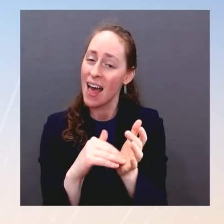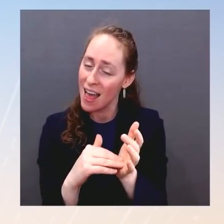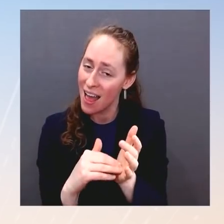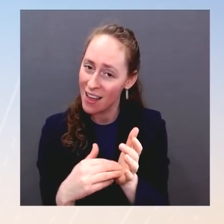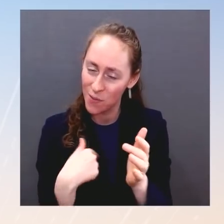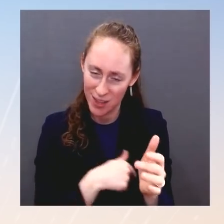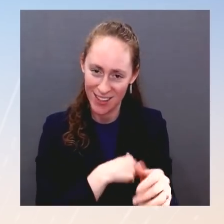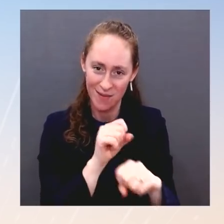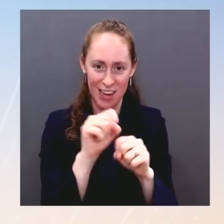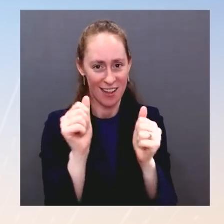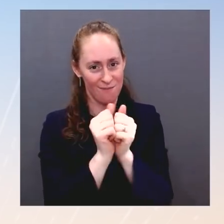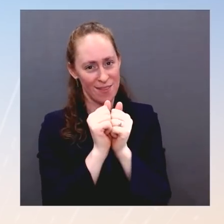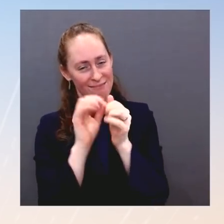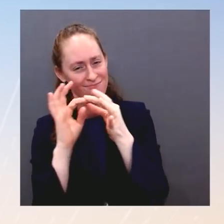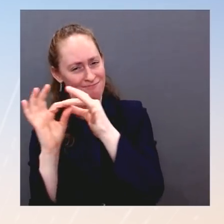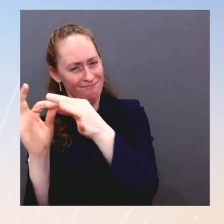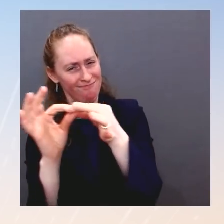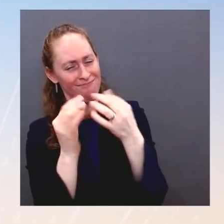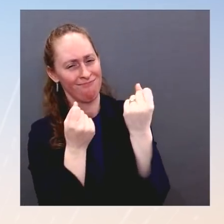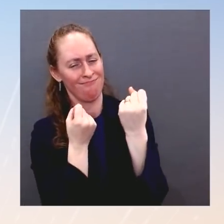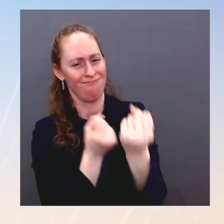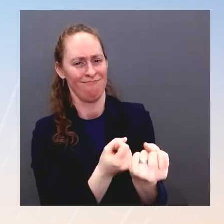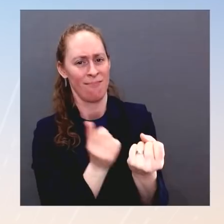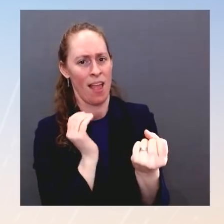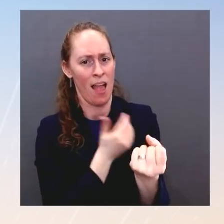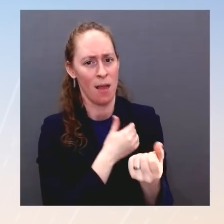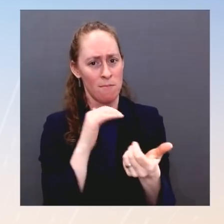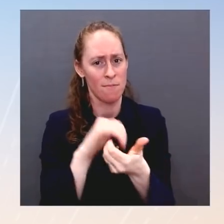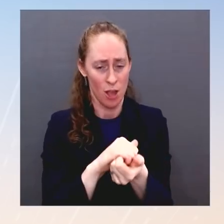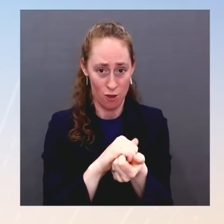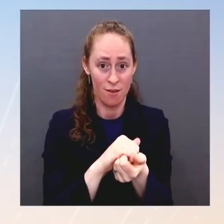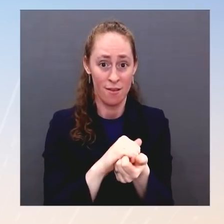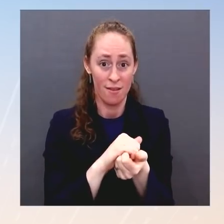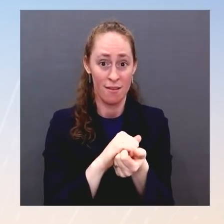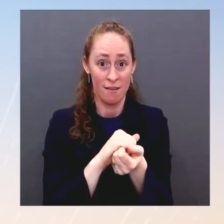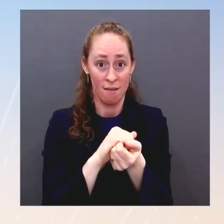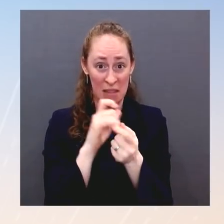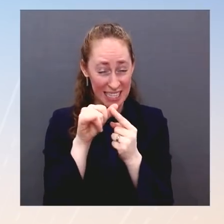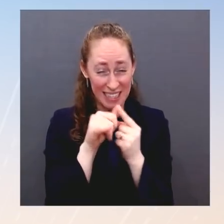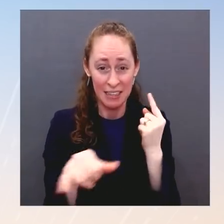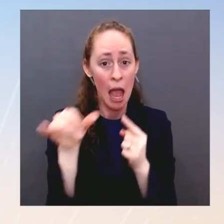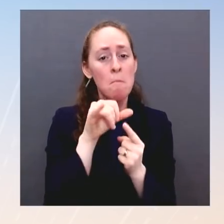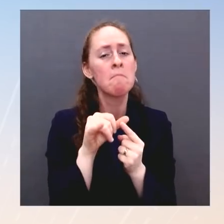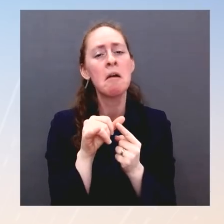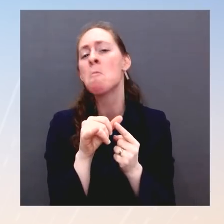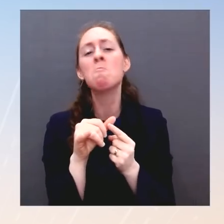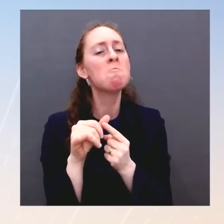it is not identical. But what you have seen across the board is very strong, impactful sanctions